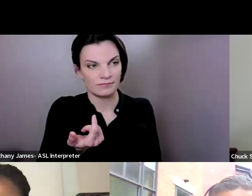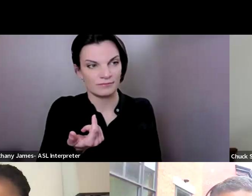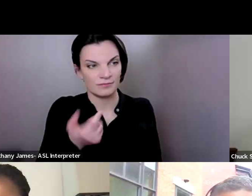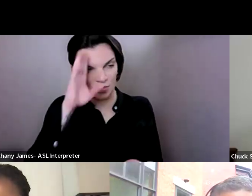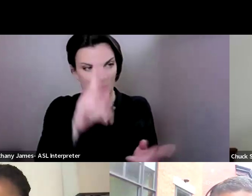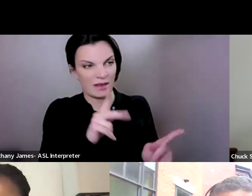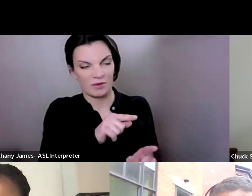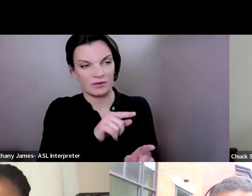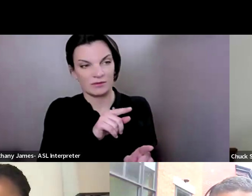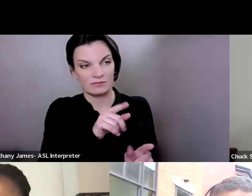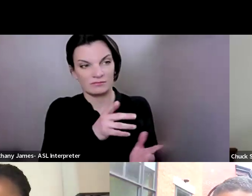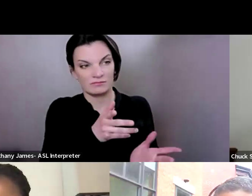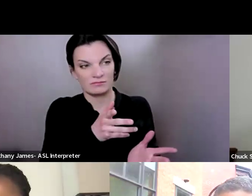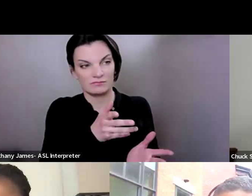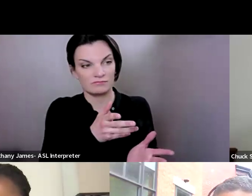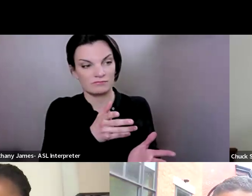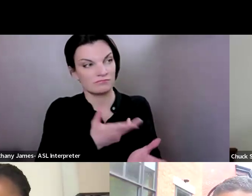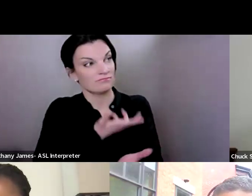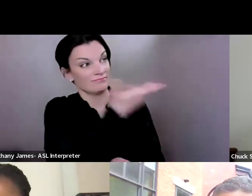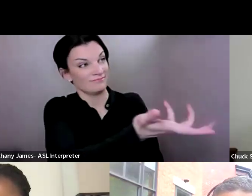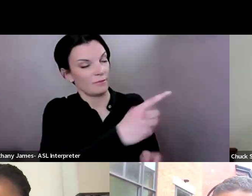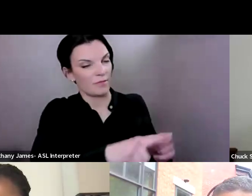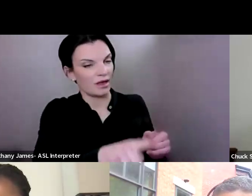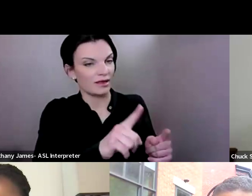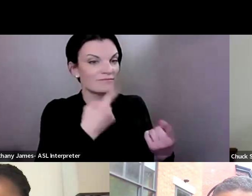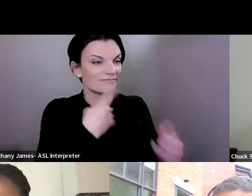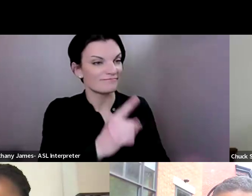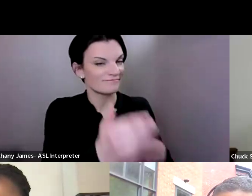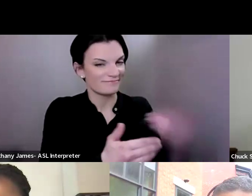their idea at 100%. And I really hope you get the opportunity to have 100% of what you need